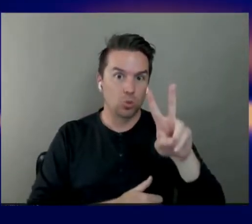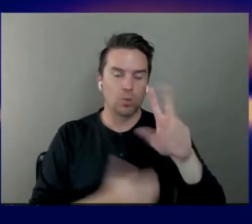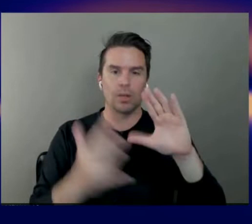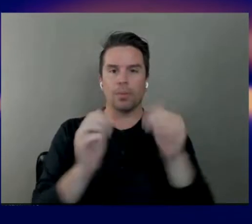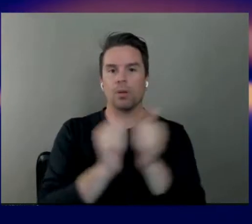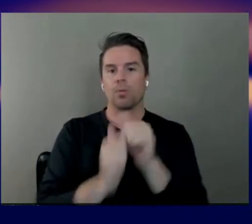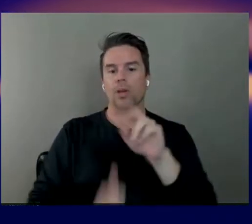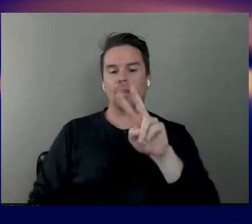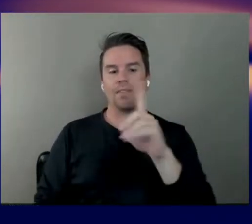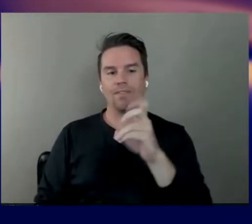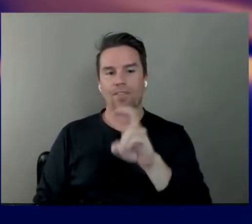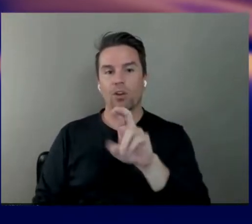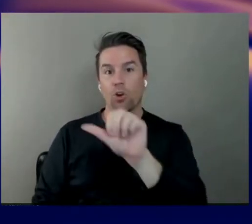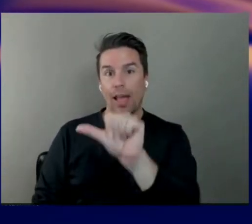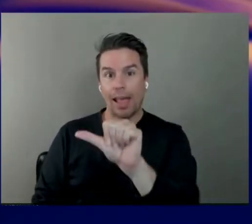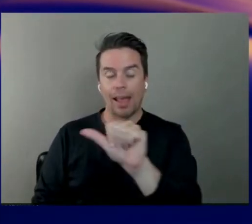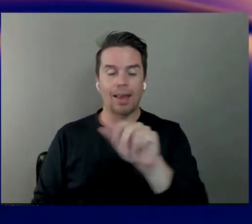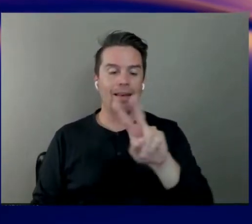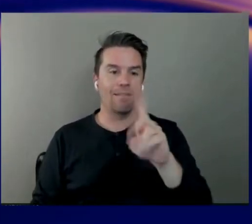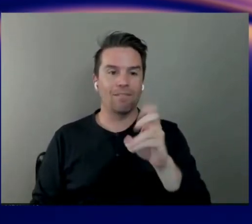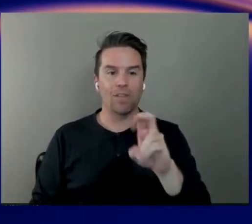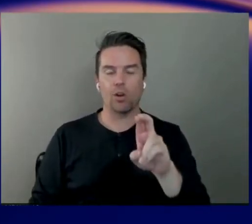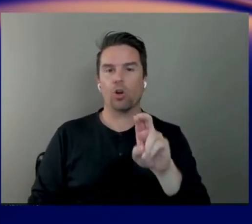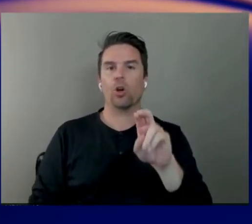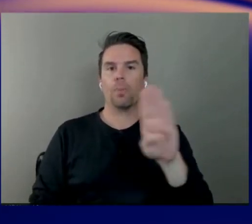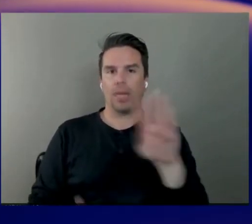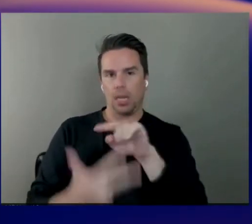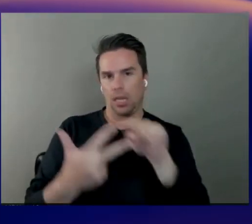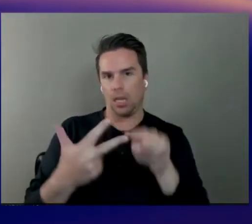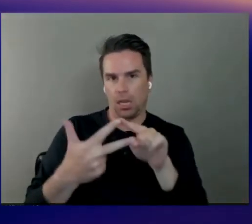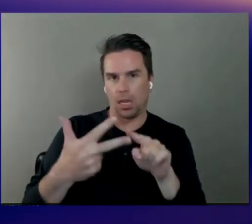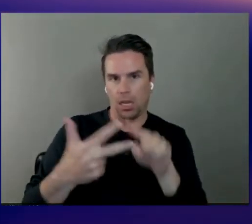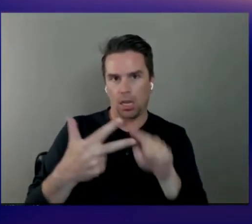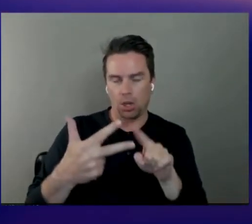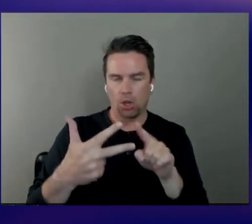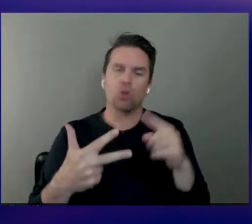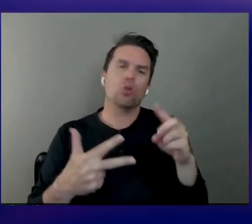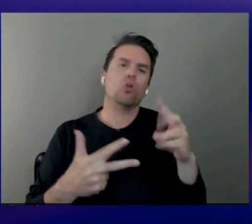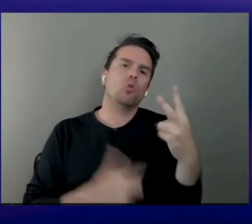two different good options out there for infrastructure as a service. And you look at the spec of 2017,